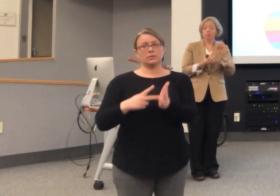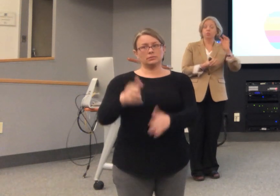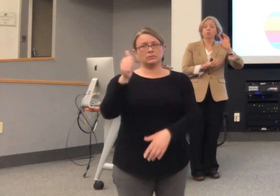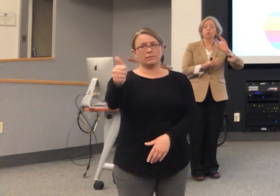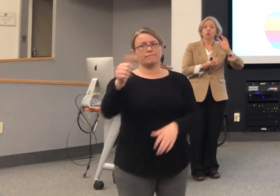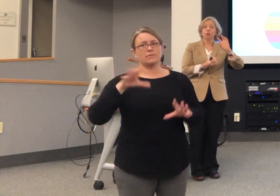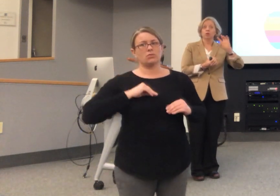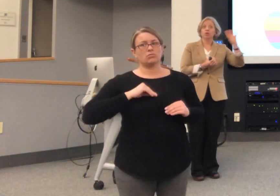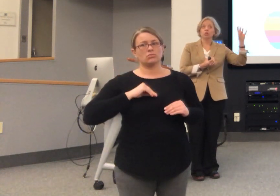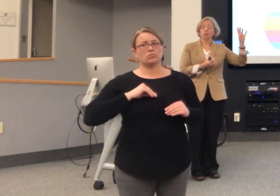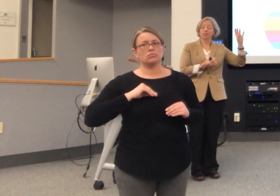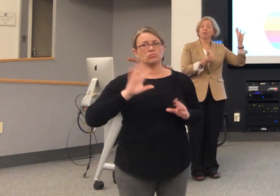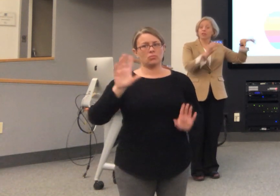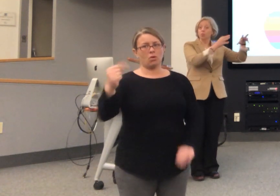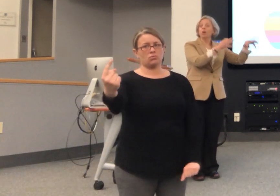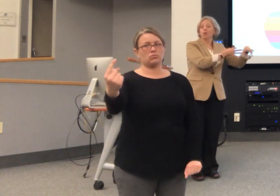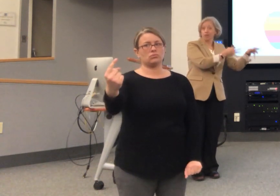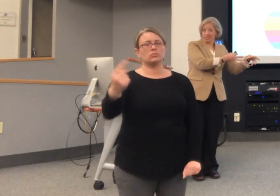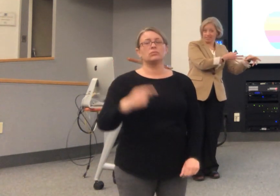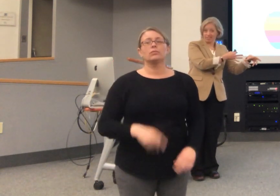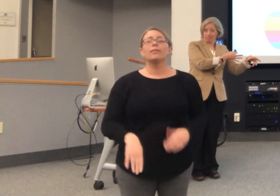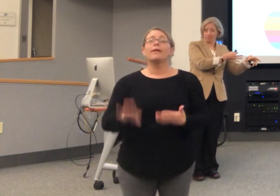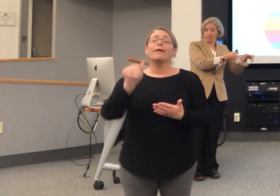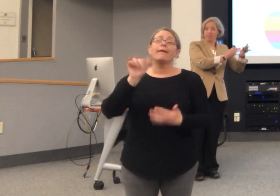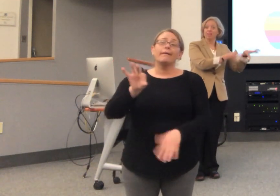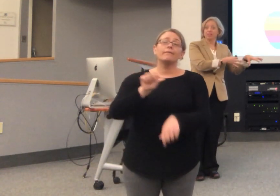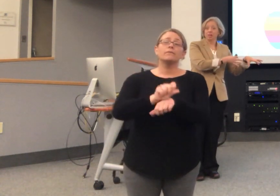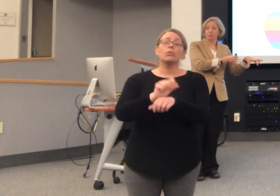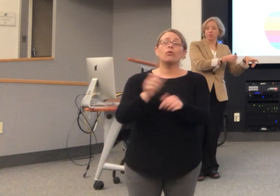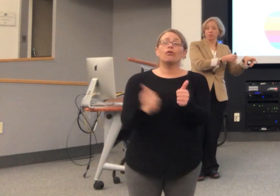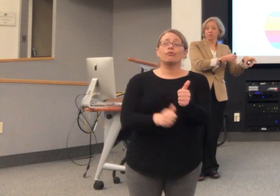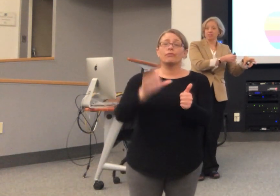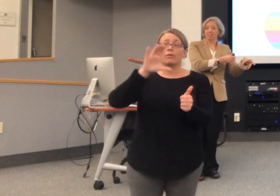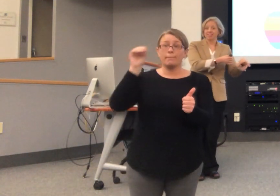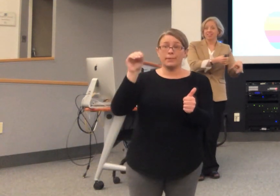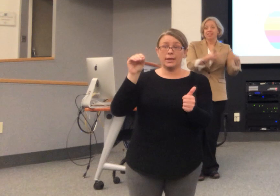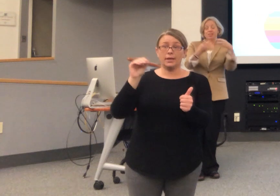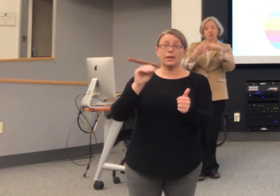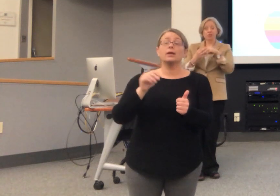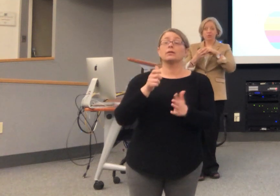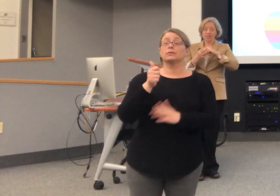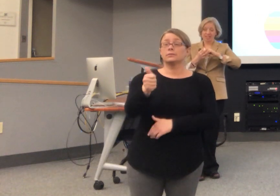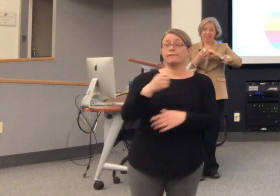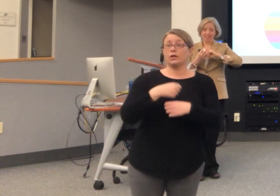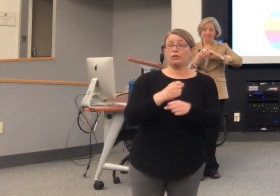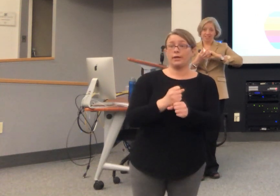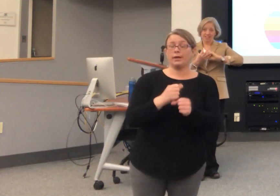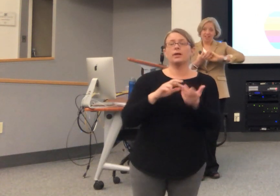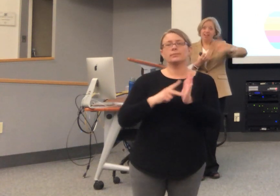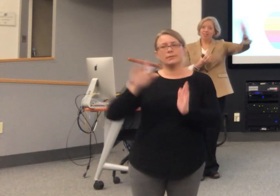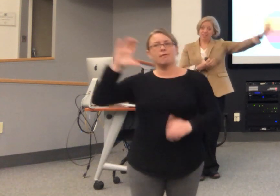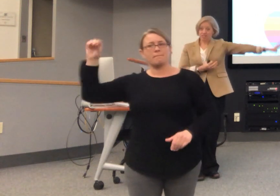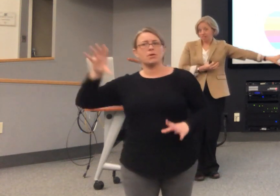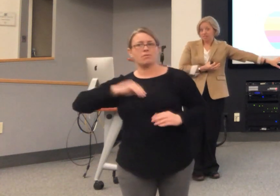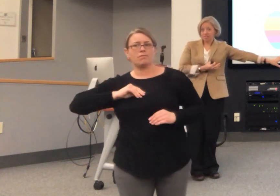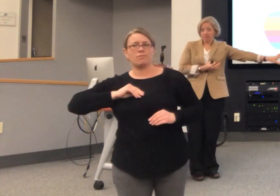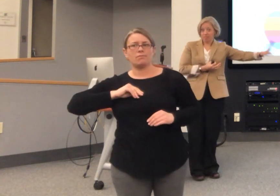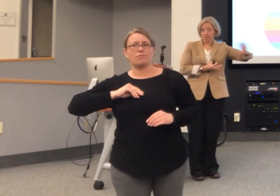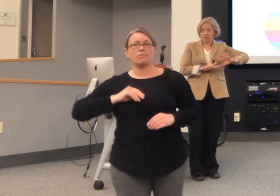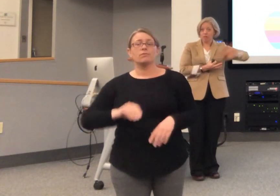If you create it while working at the company, the company owns it. If you create it and then sell it to the company,